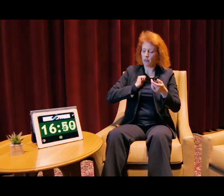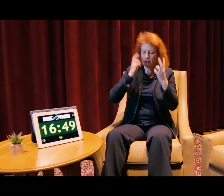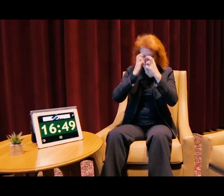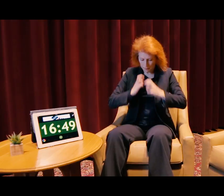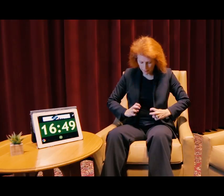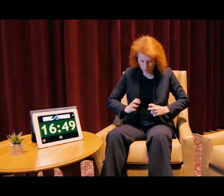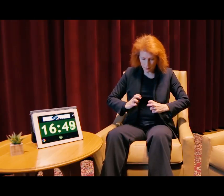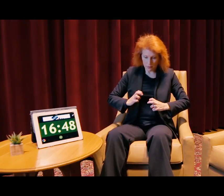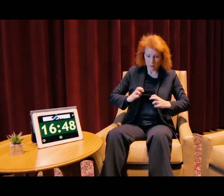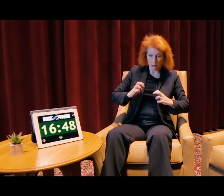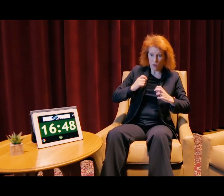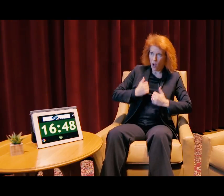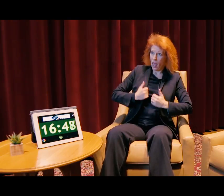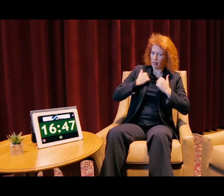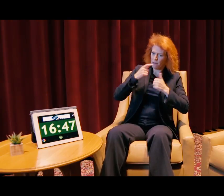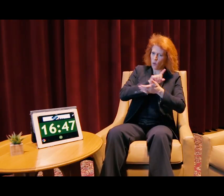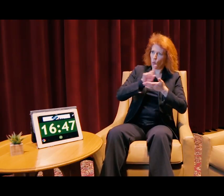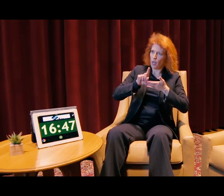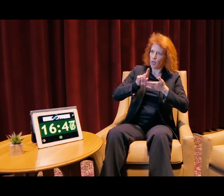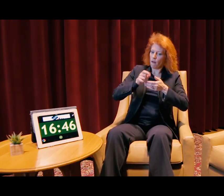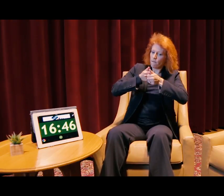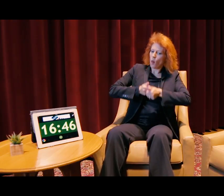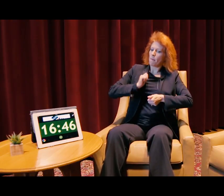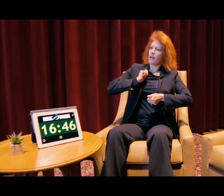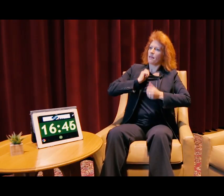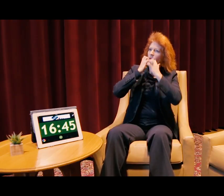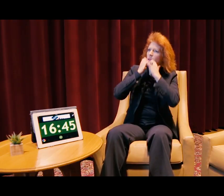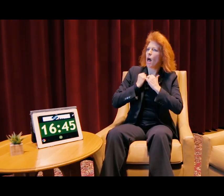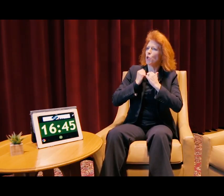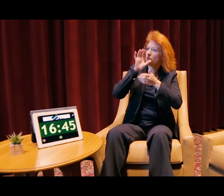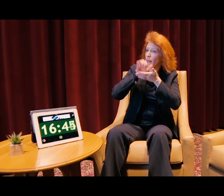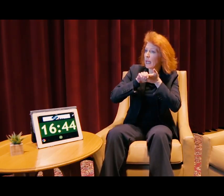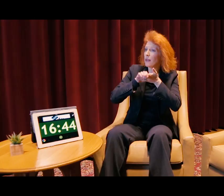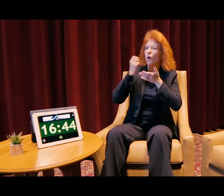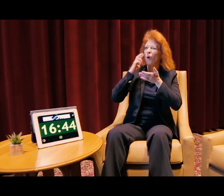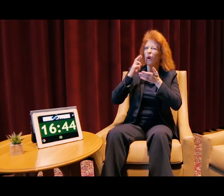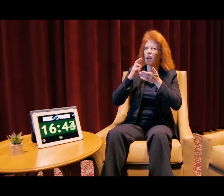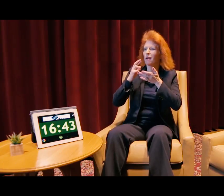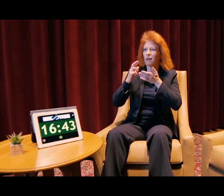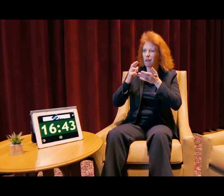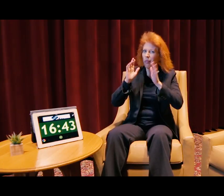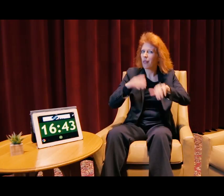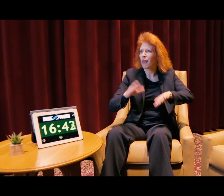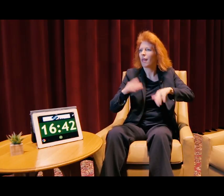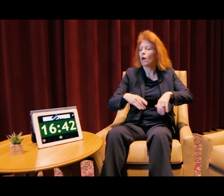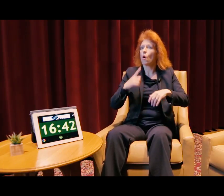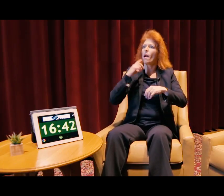Did I live the week true to my own self and true to my own values? Did I build the relationships the way I want to?